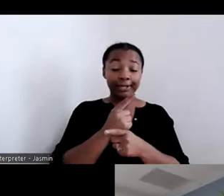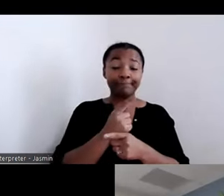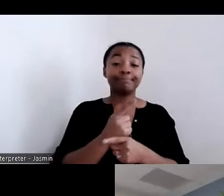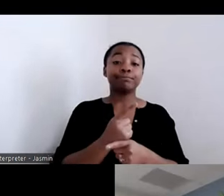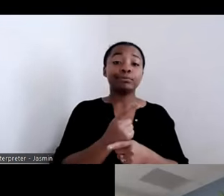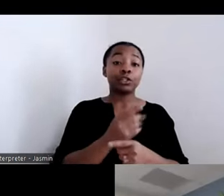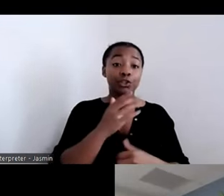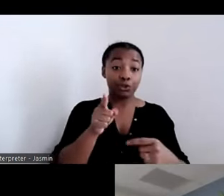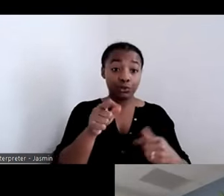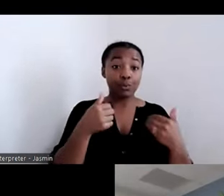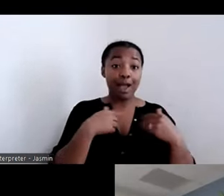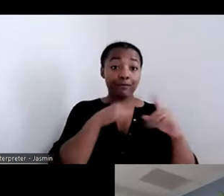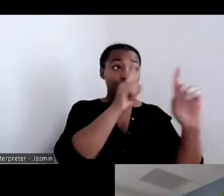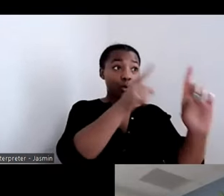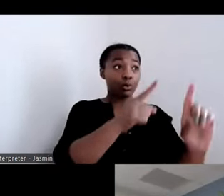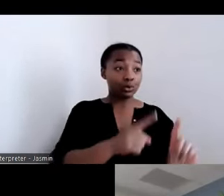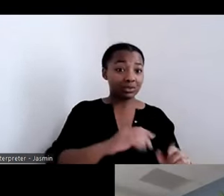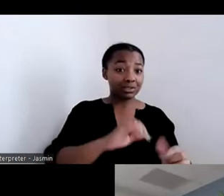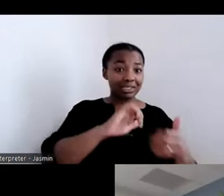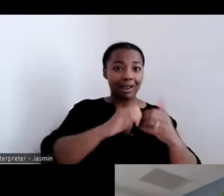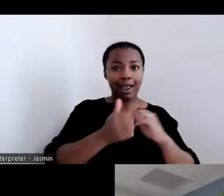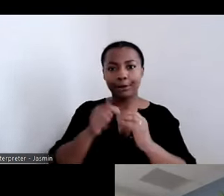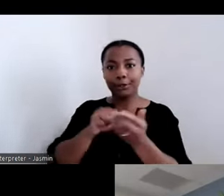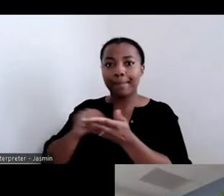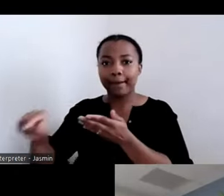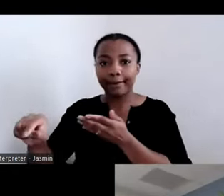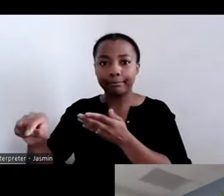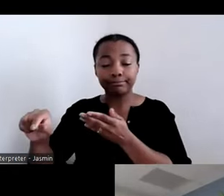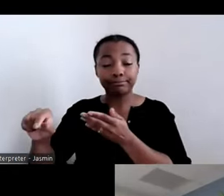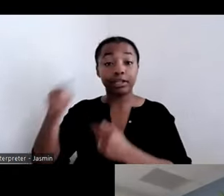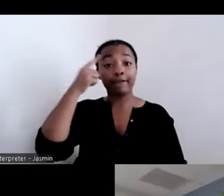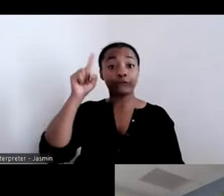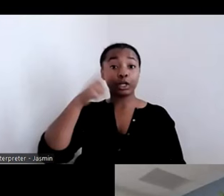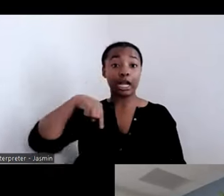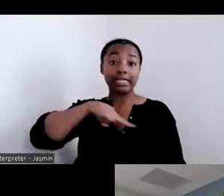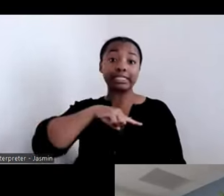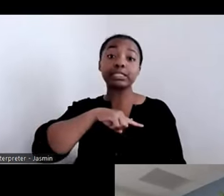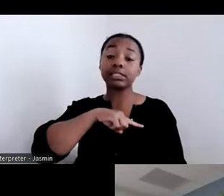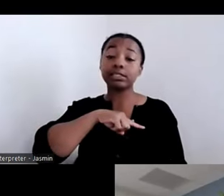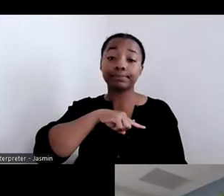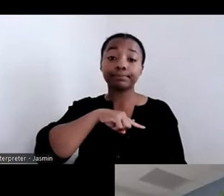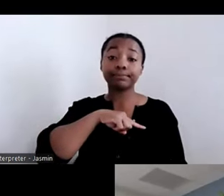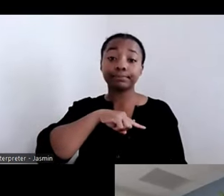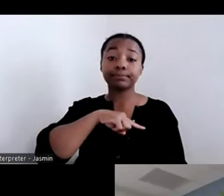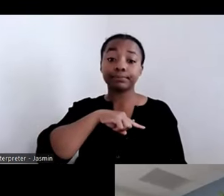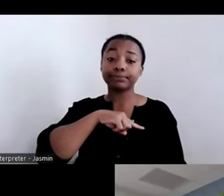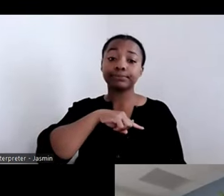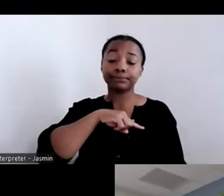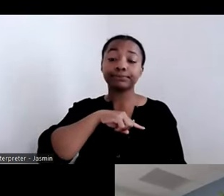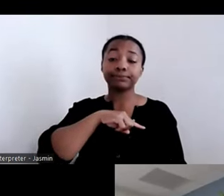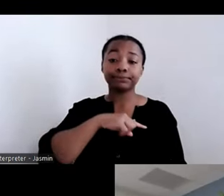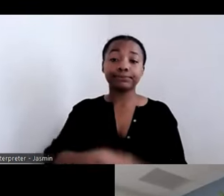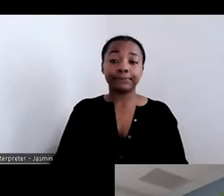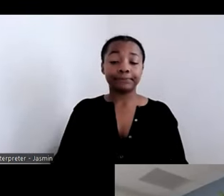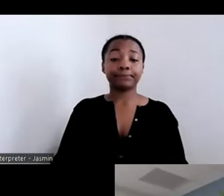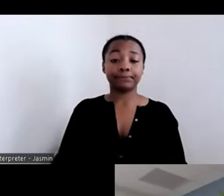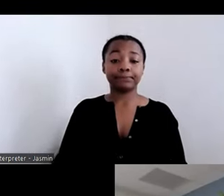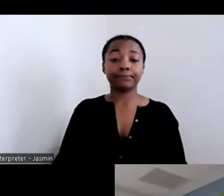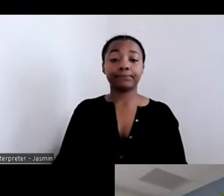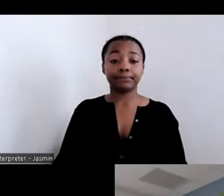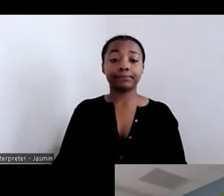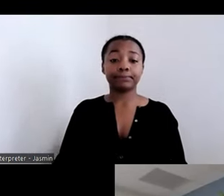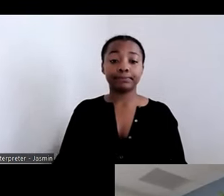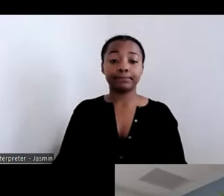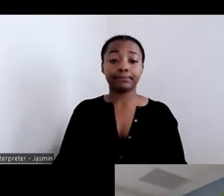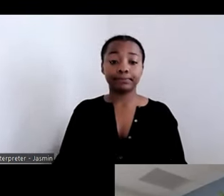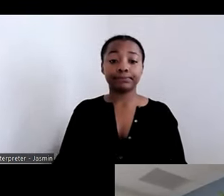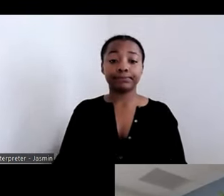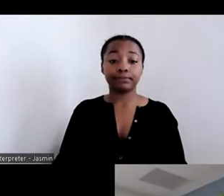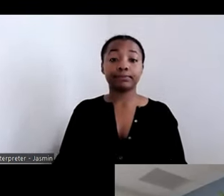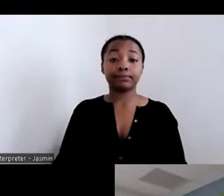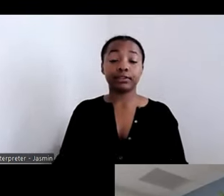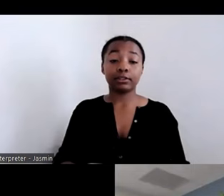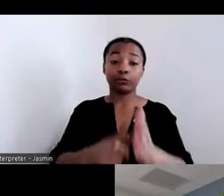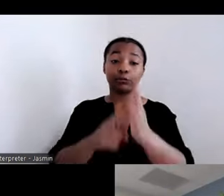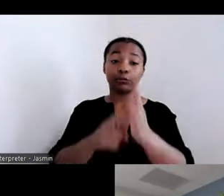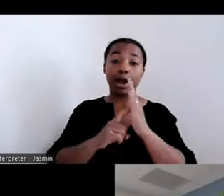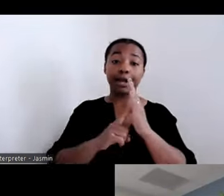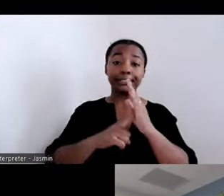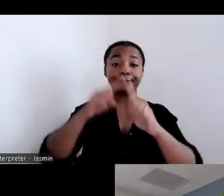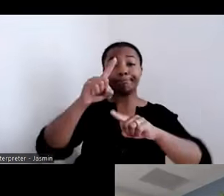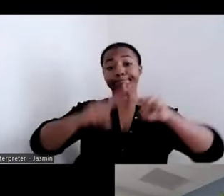us, for the people we serve, it is a variety of funding streams and funding sources.